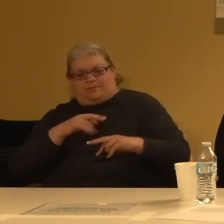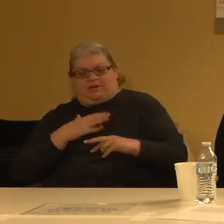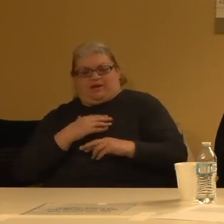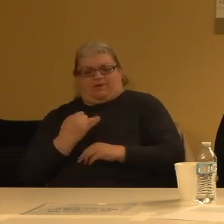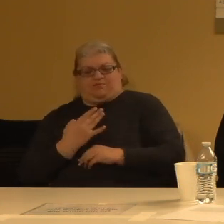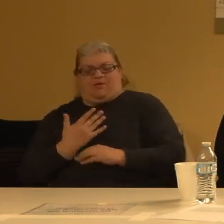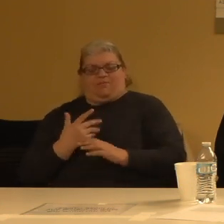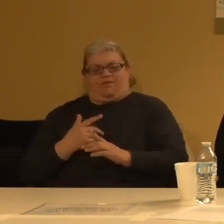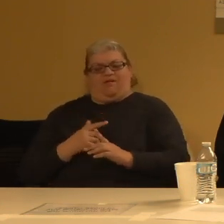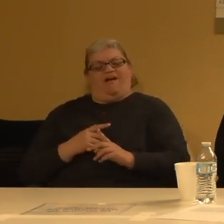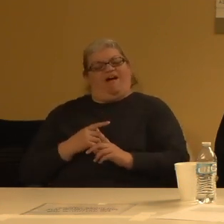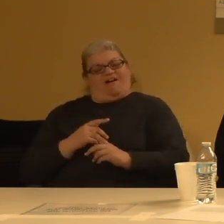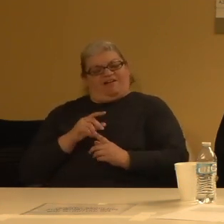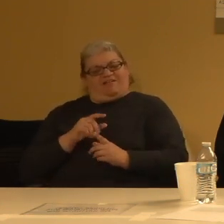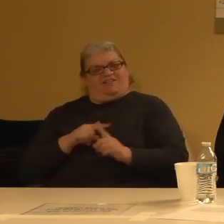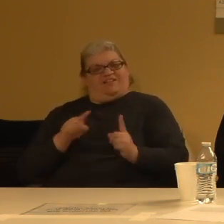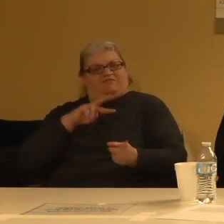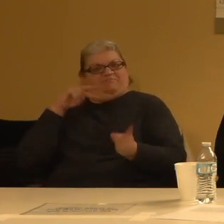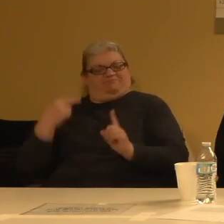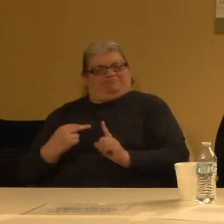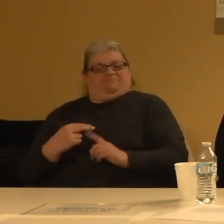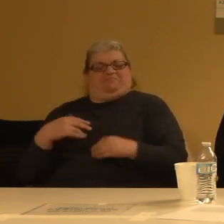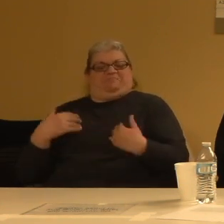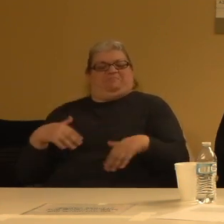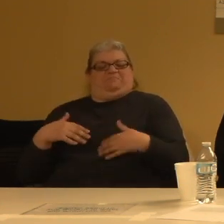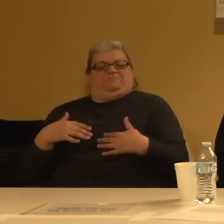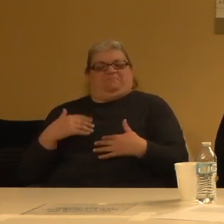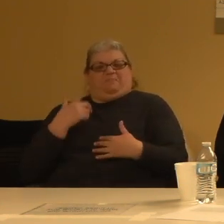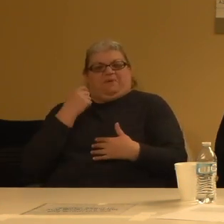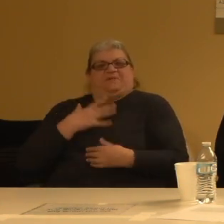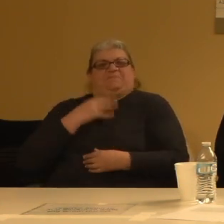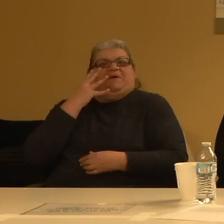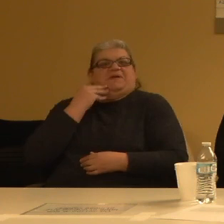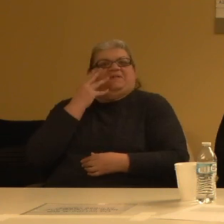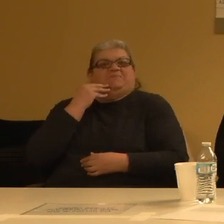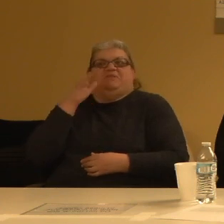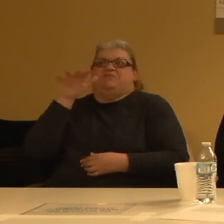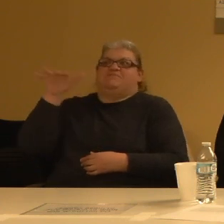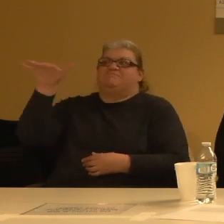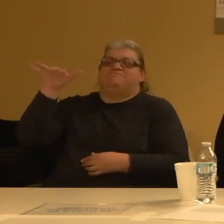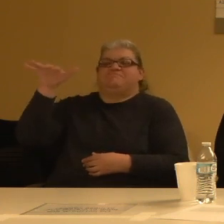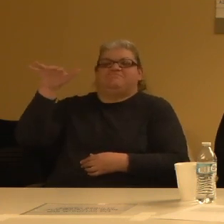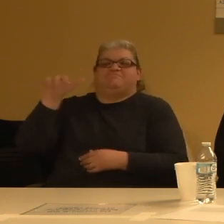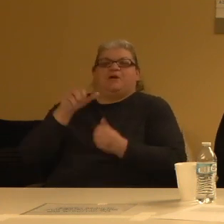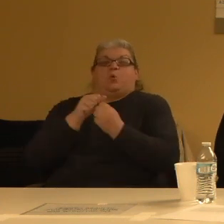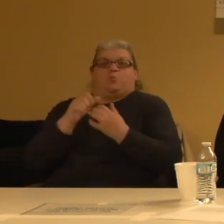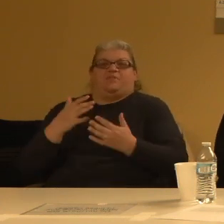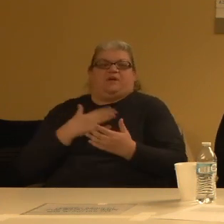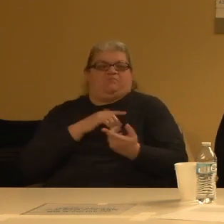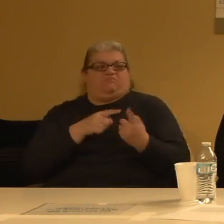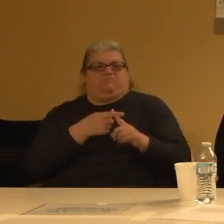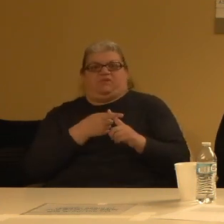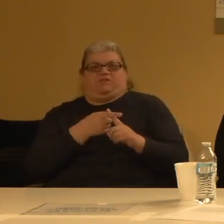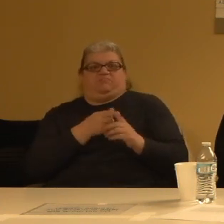because of the fact that I've had this experience outside of this building, without my peers." 'Cause like the other thing that we do, which I actually think is really great,